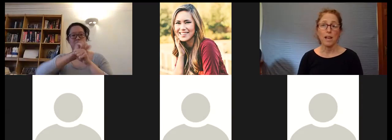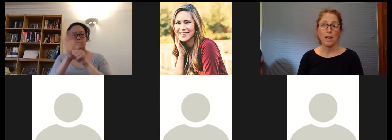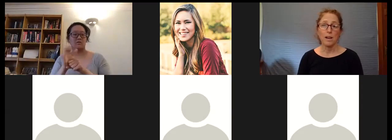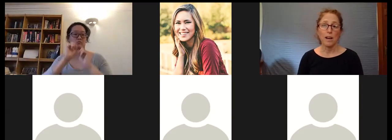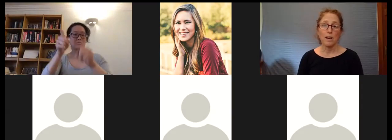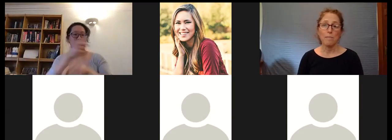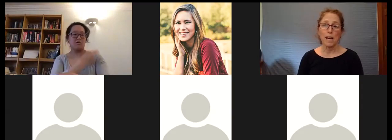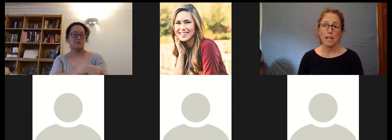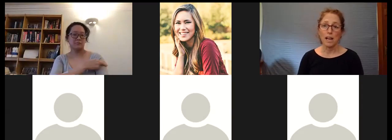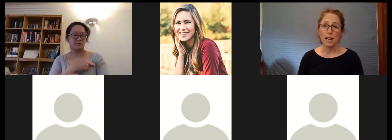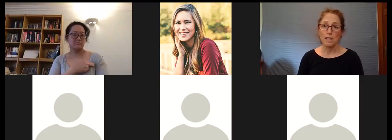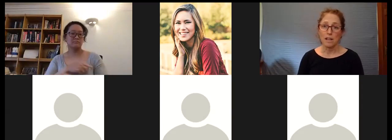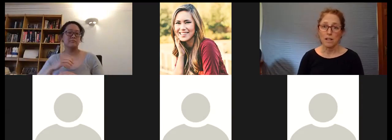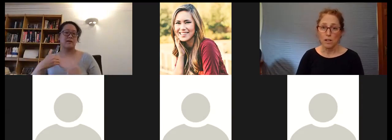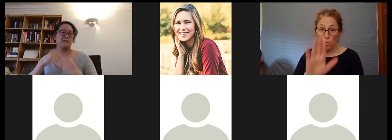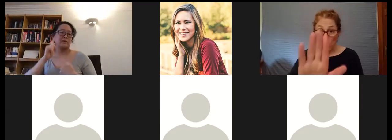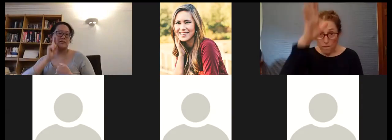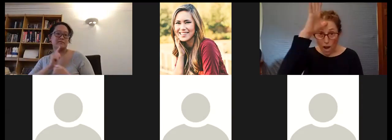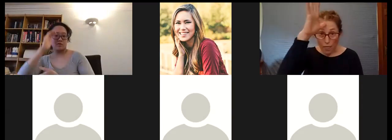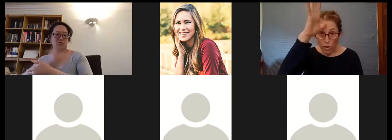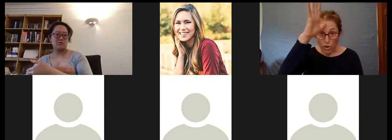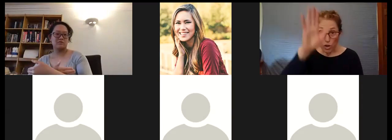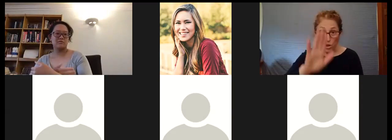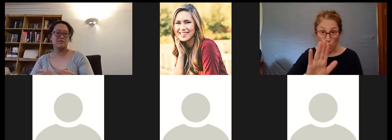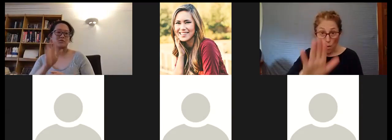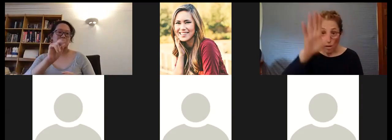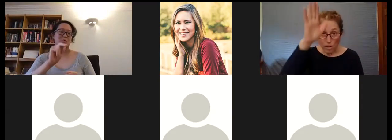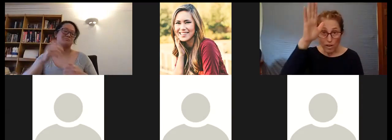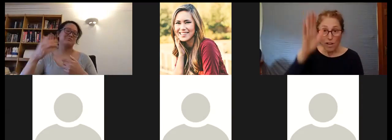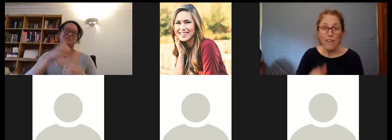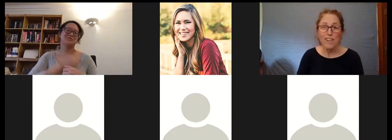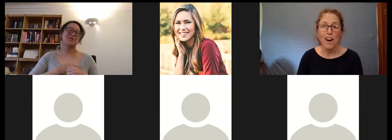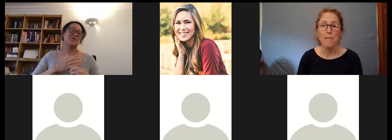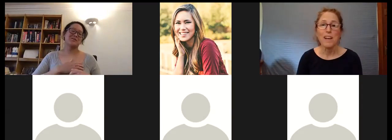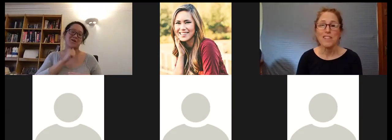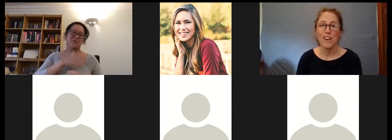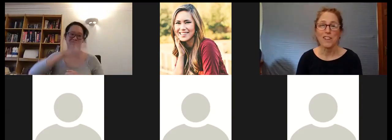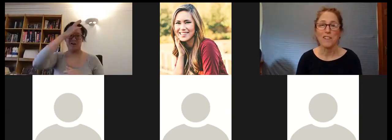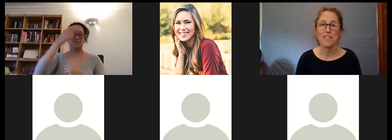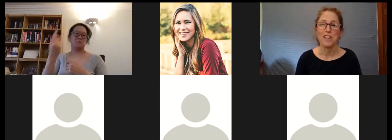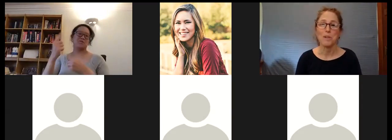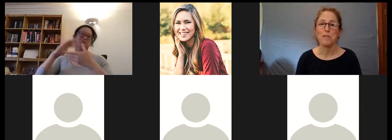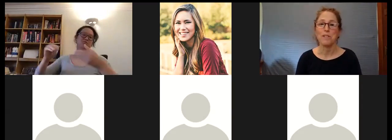*The interpreter is clarifying.*